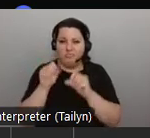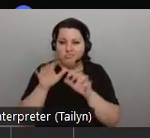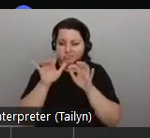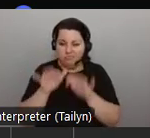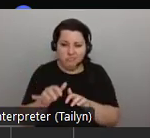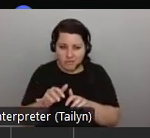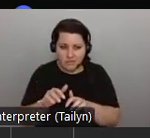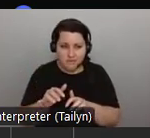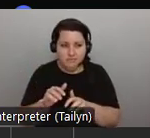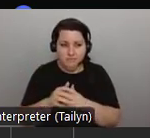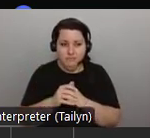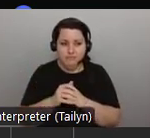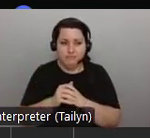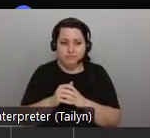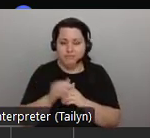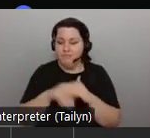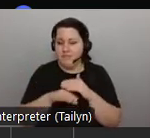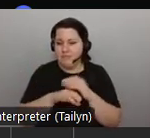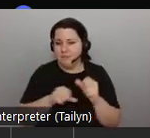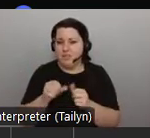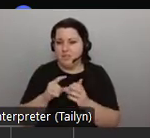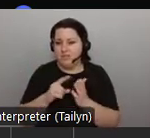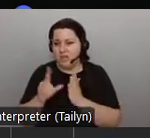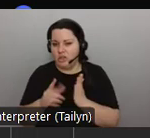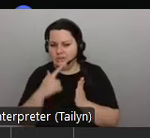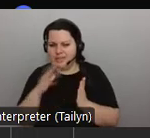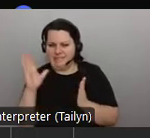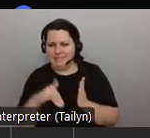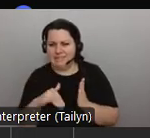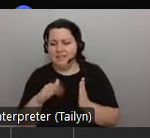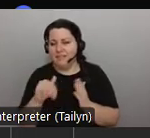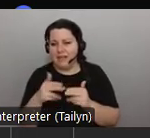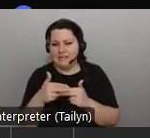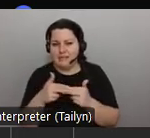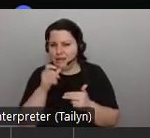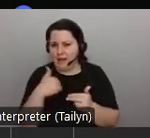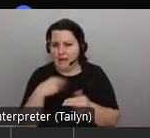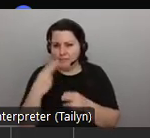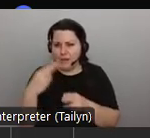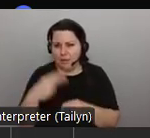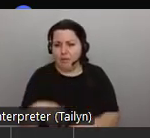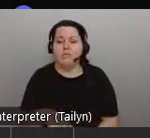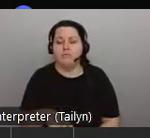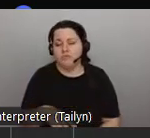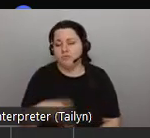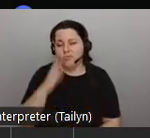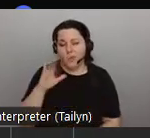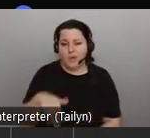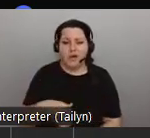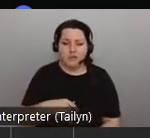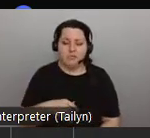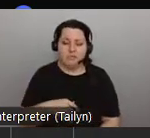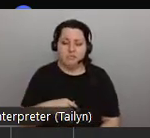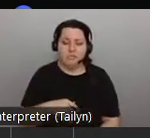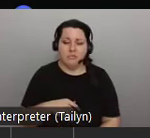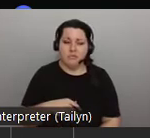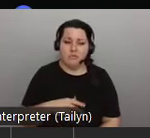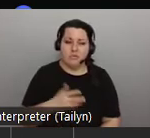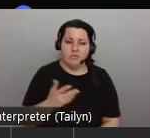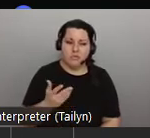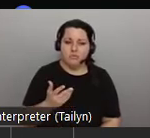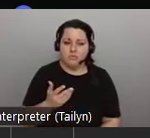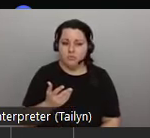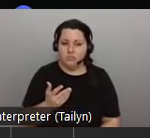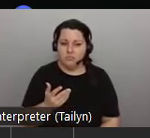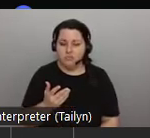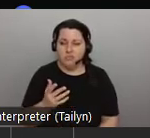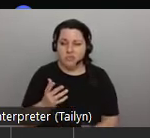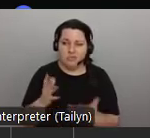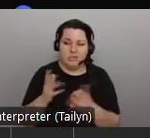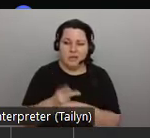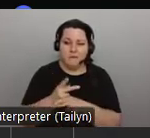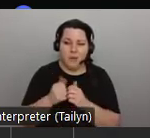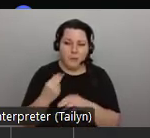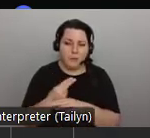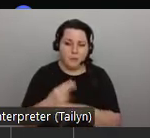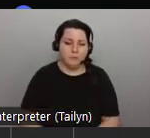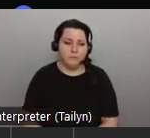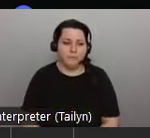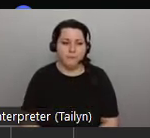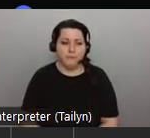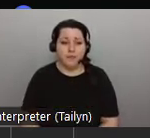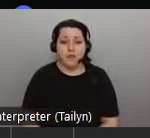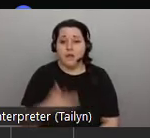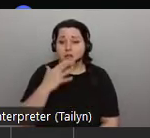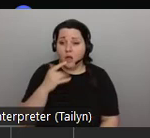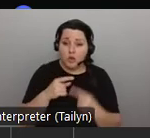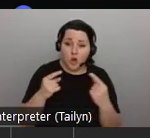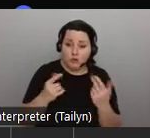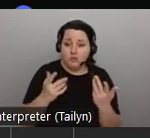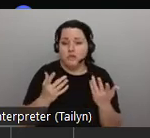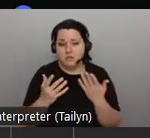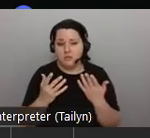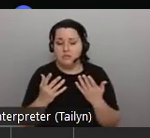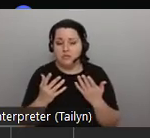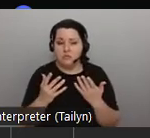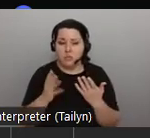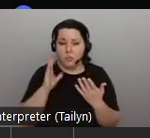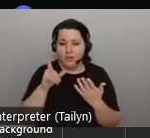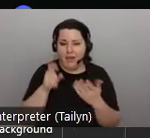don't have that, if you use a blank slide and just put information in there the accessibility checker might yell